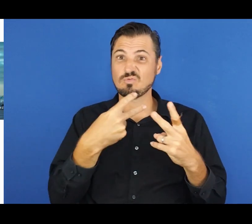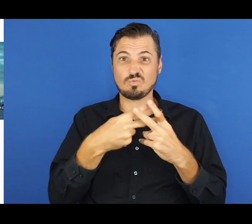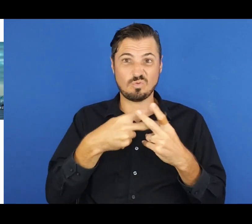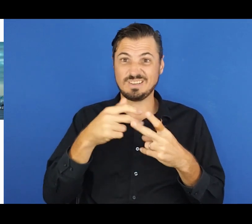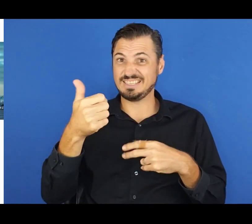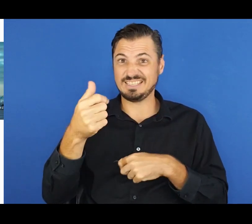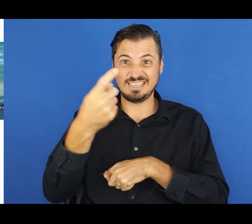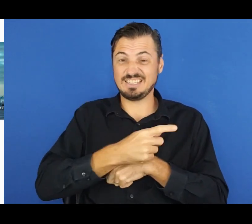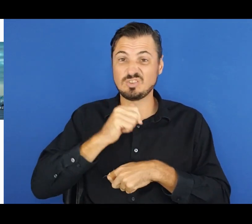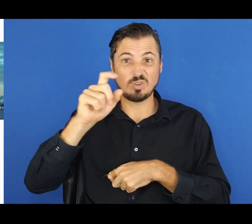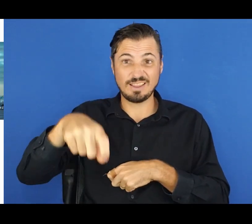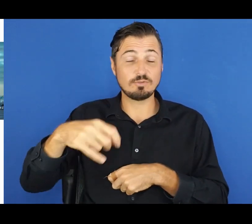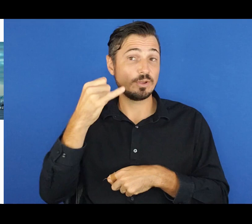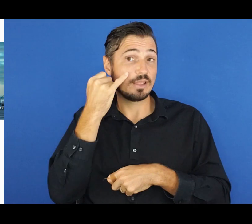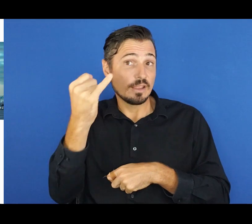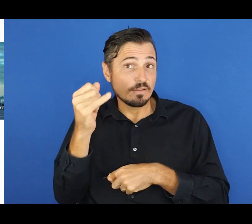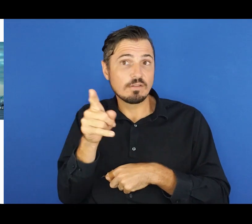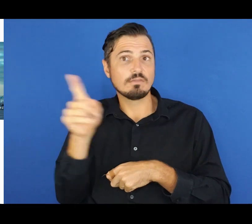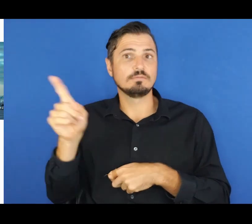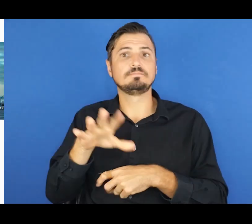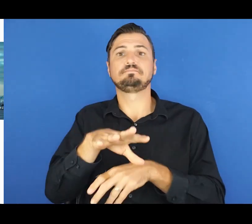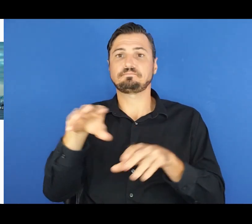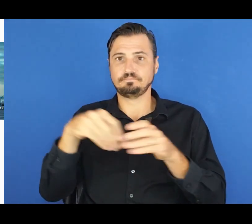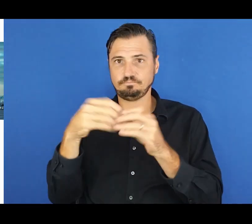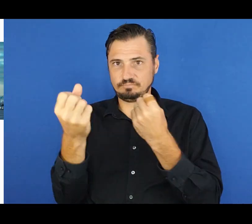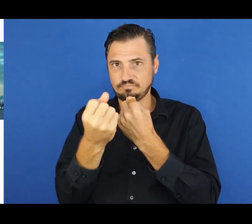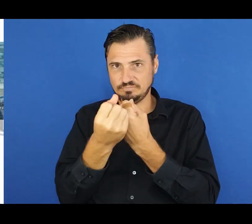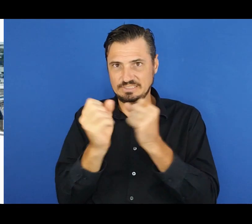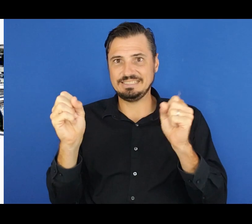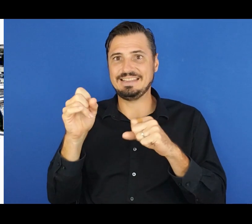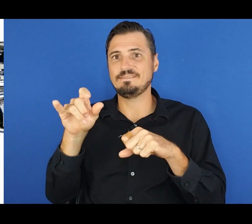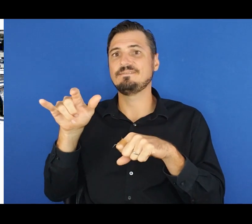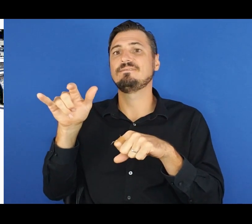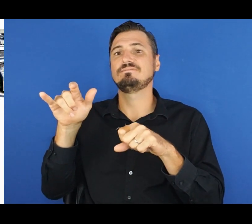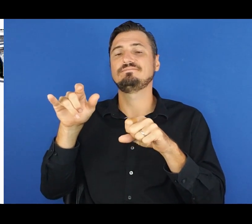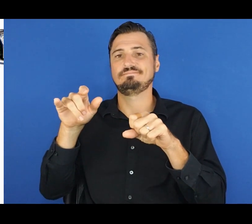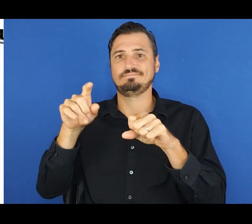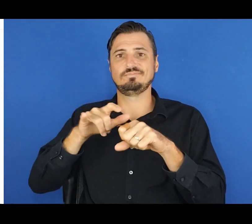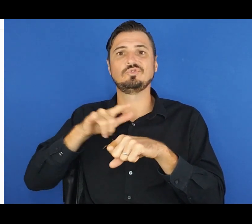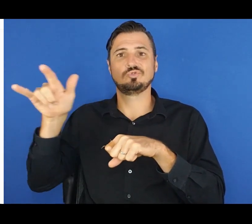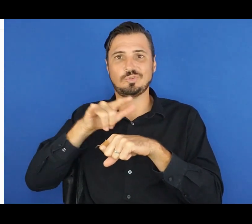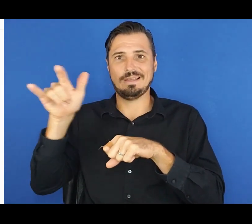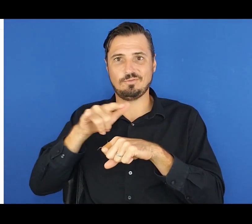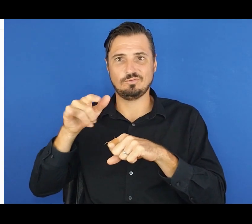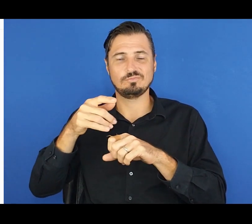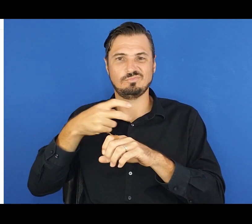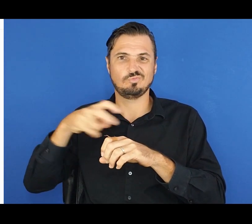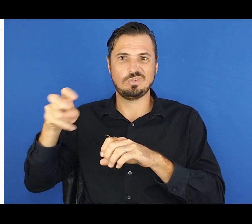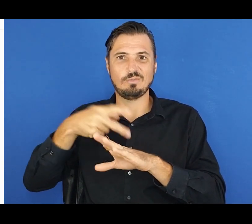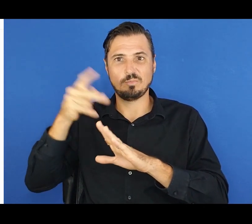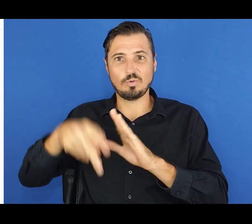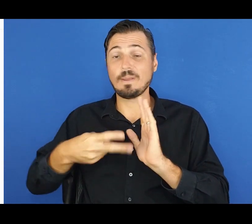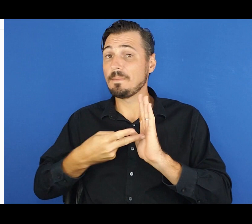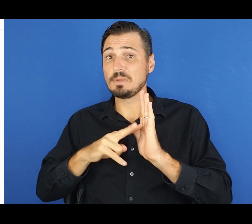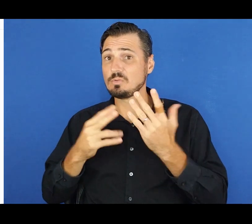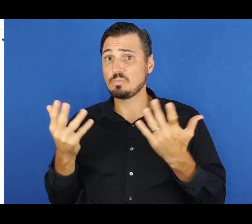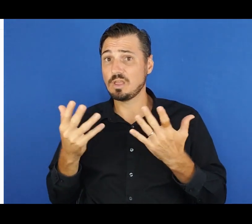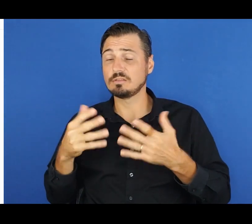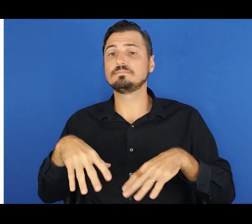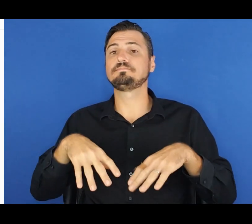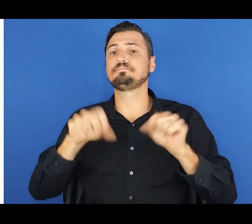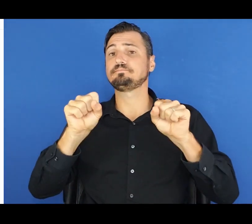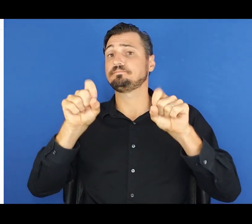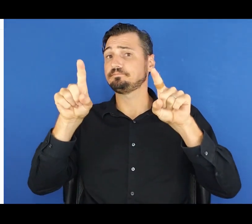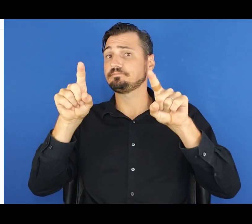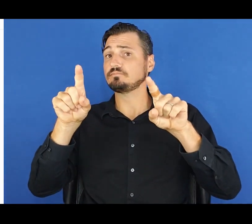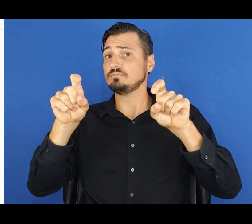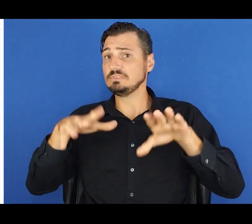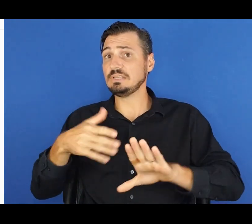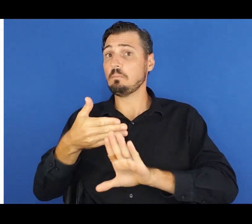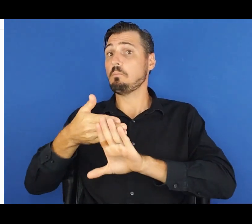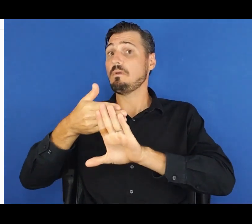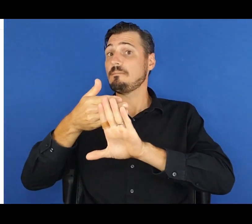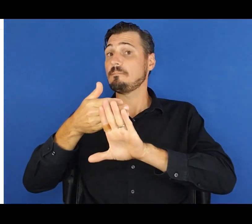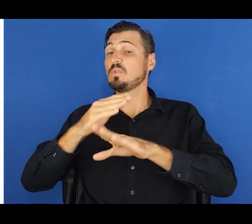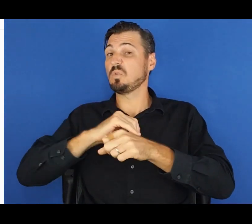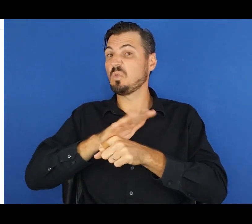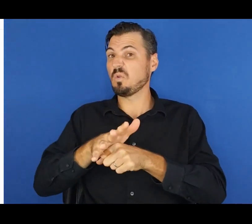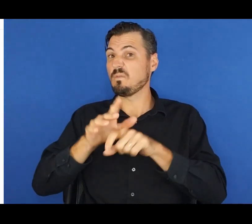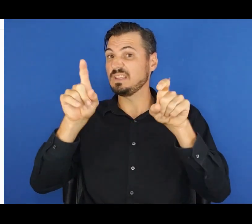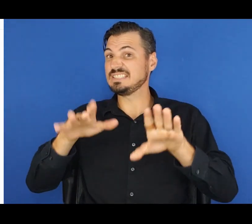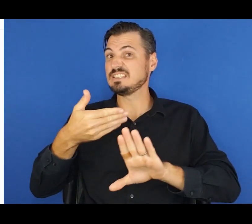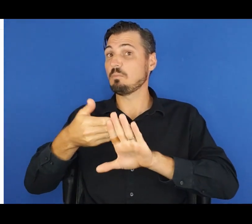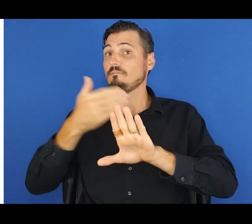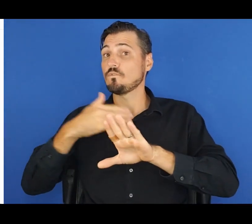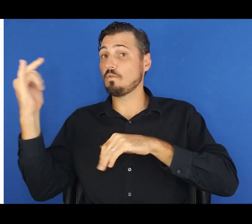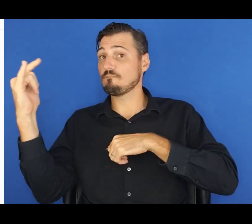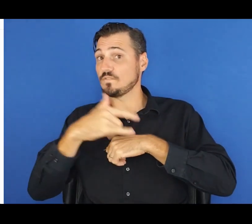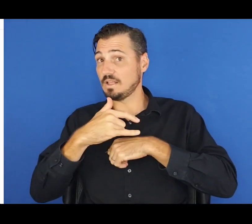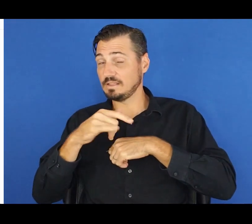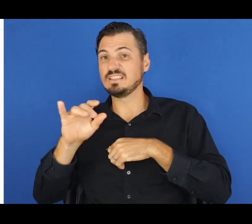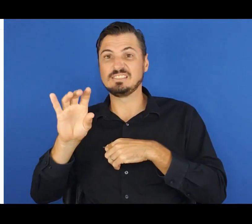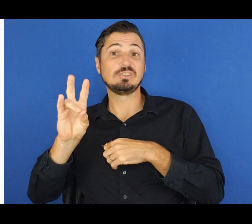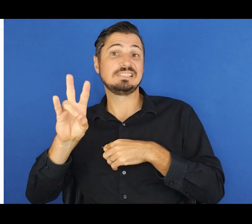10-day travel quarantine if they participate in the state’s Safe Travels program, which includes taking a pre-travel test from a state Trusted Testing Partner within 72 hours of departing to Kaua‘i.